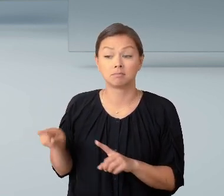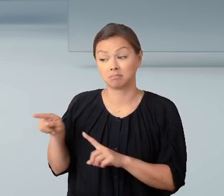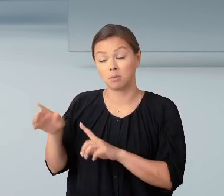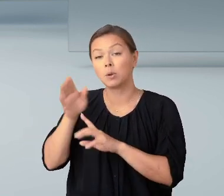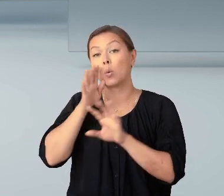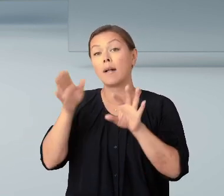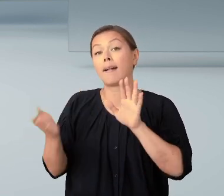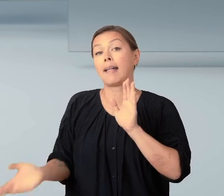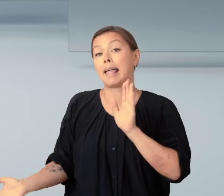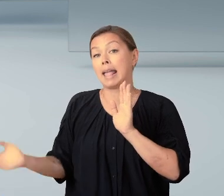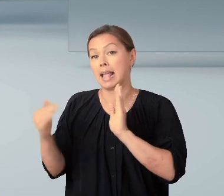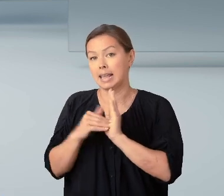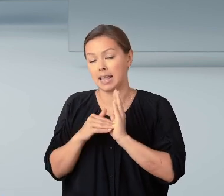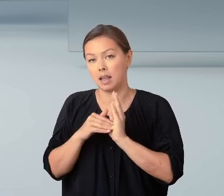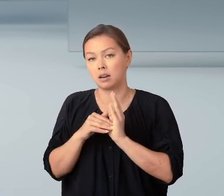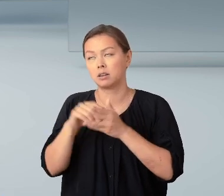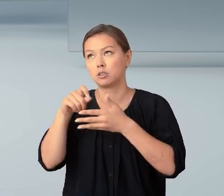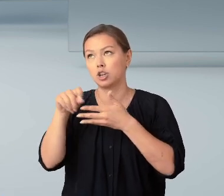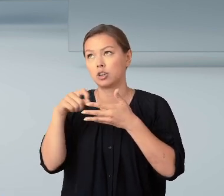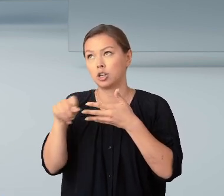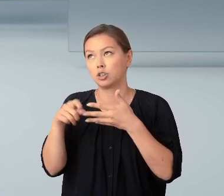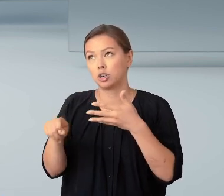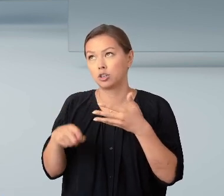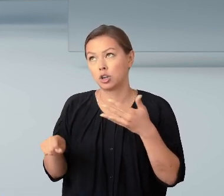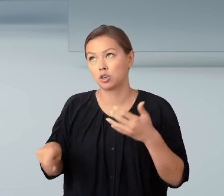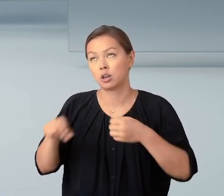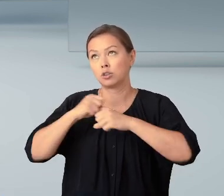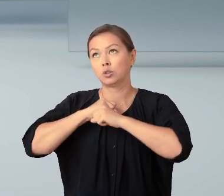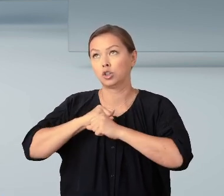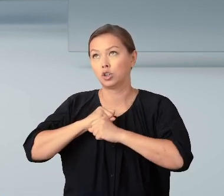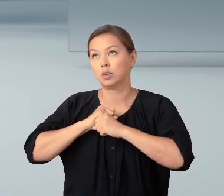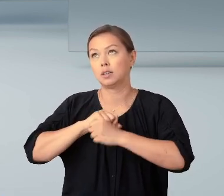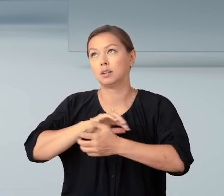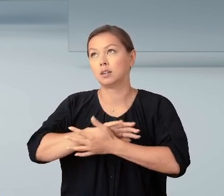security appliance and grounding check here, so it'll take a little